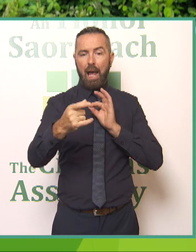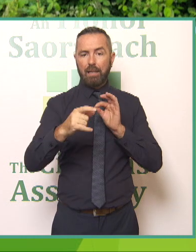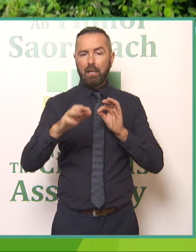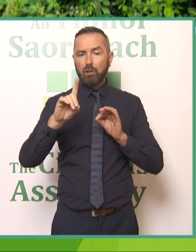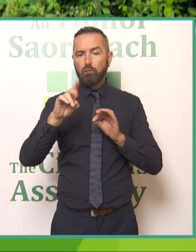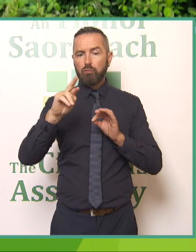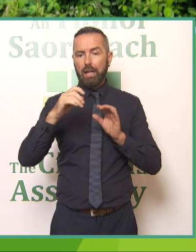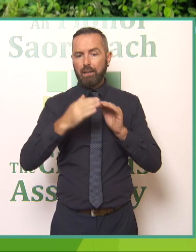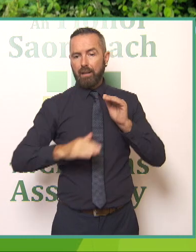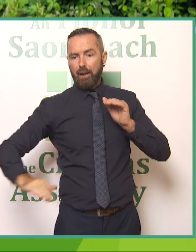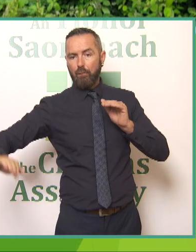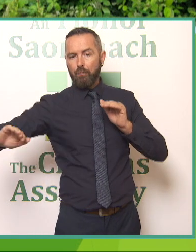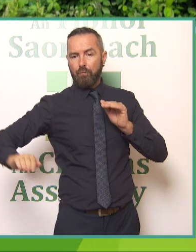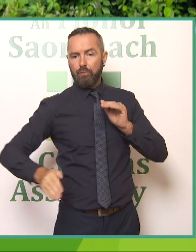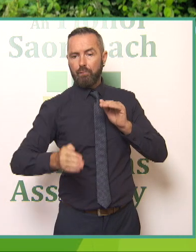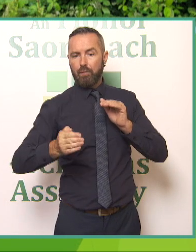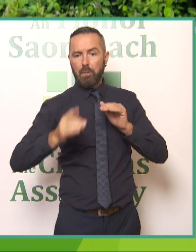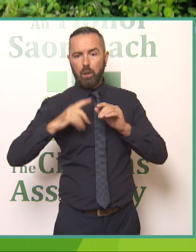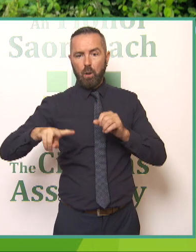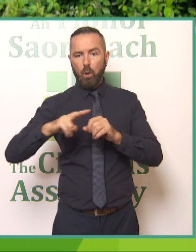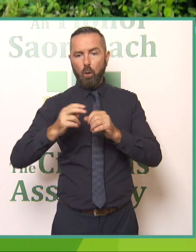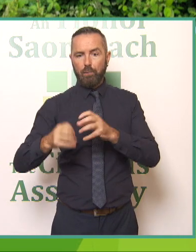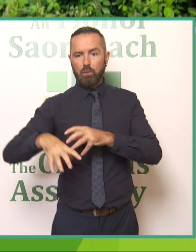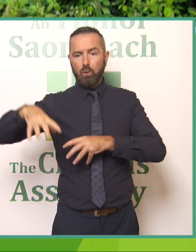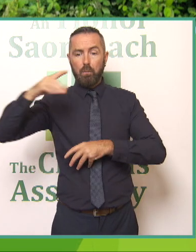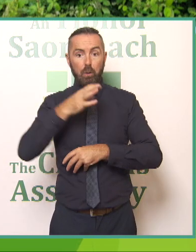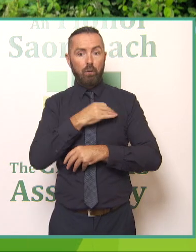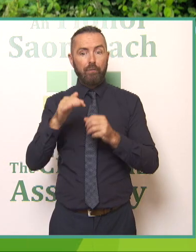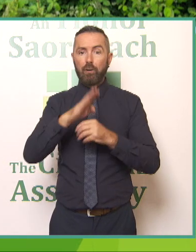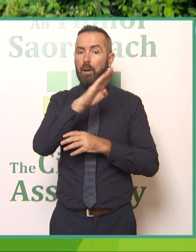see now because it's all getting overgrown but that's great for biodiversity there Cuts around